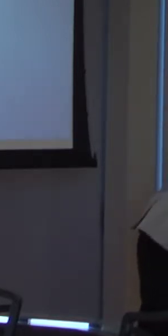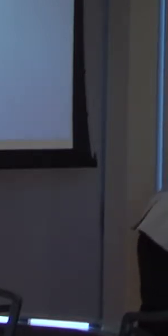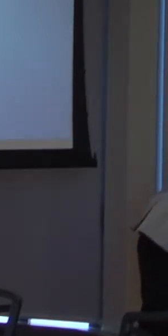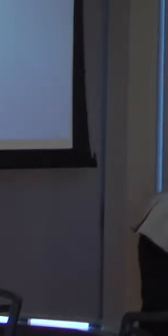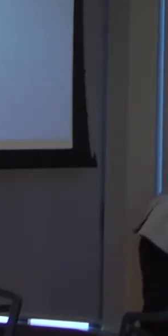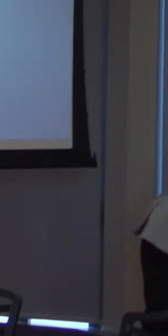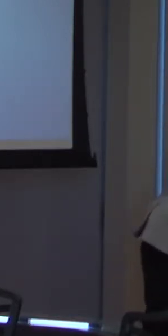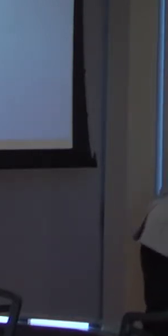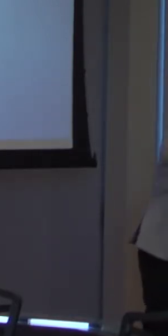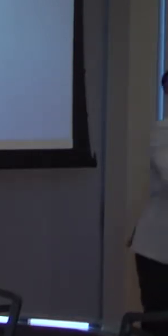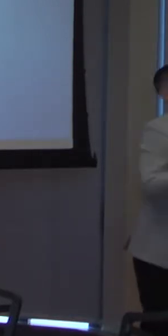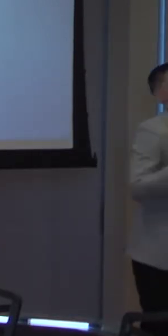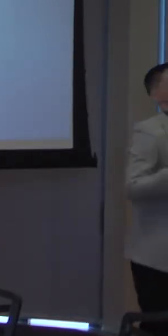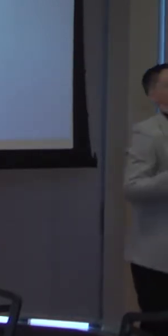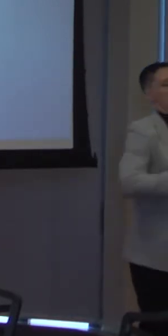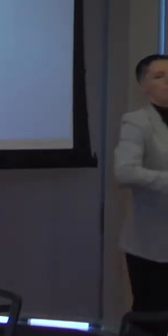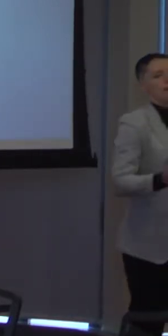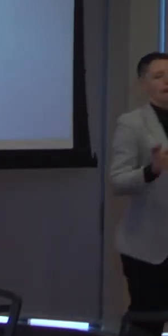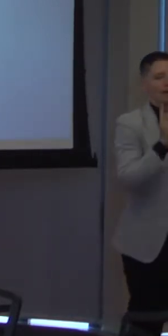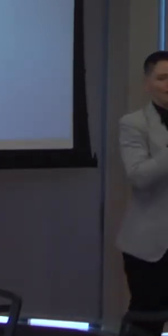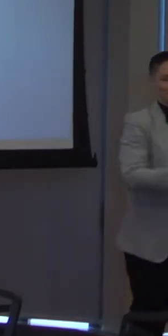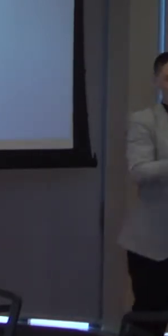we will being coordinating a date for S.O.L.A.R. POWER.